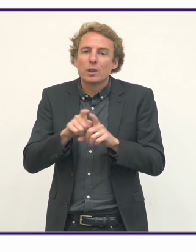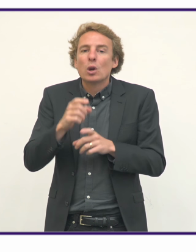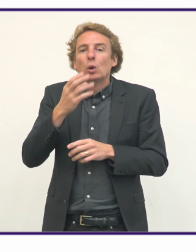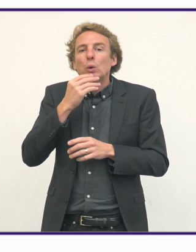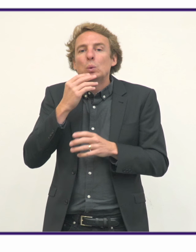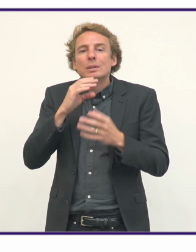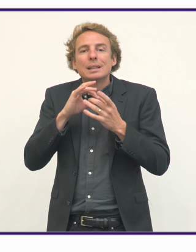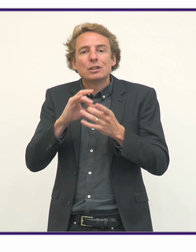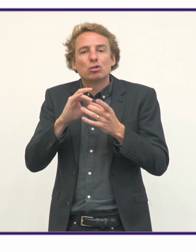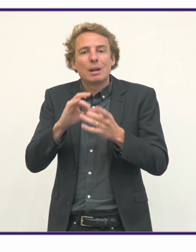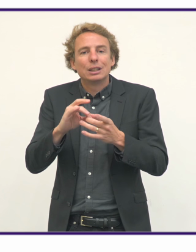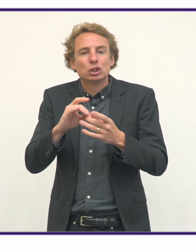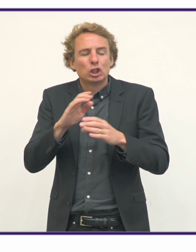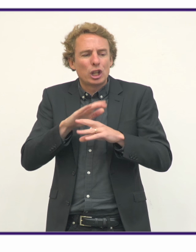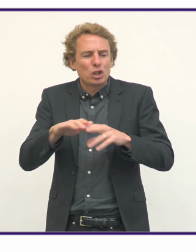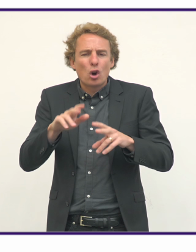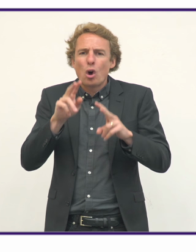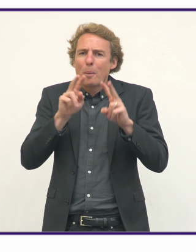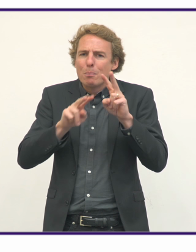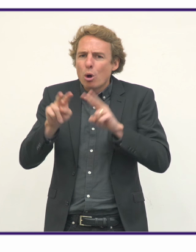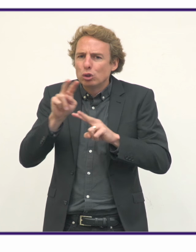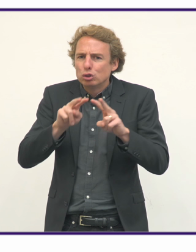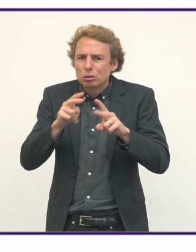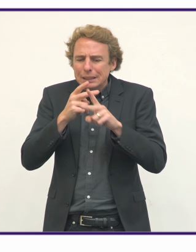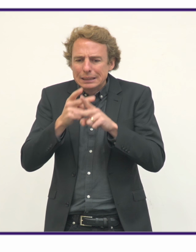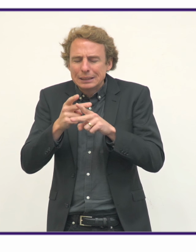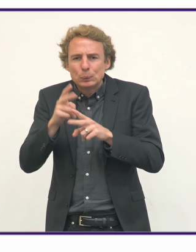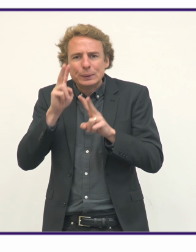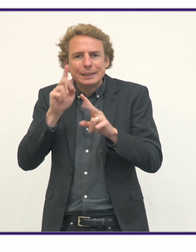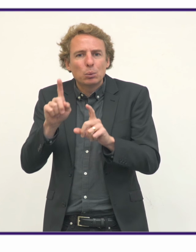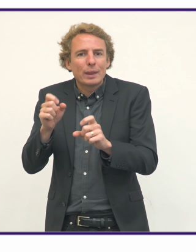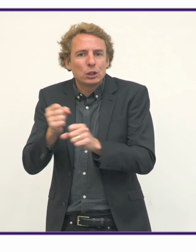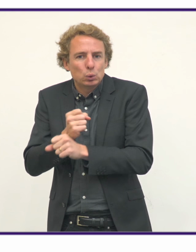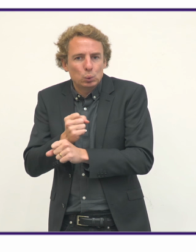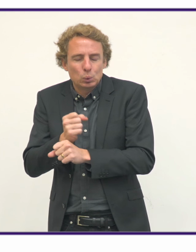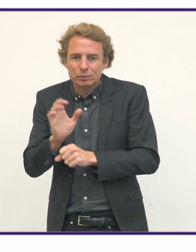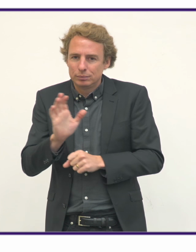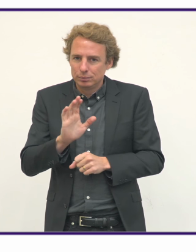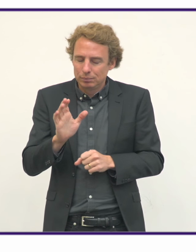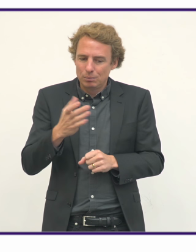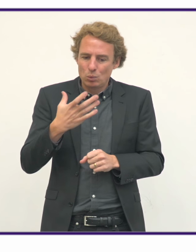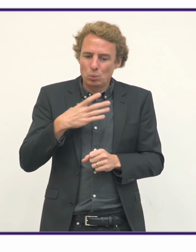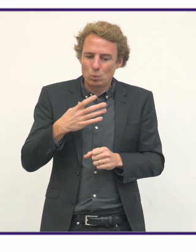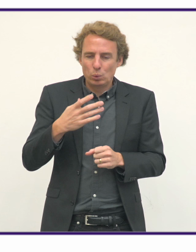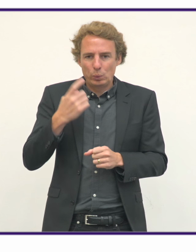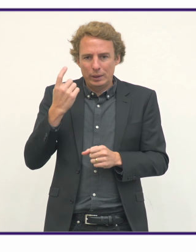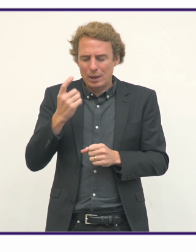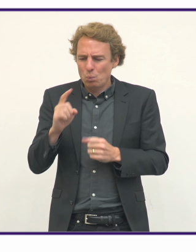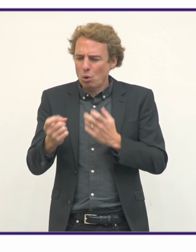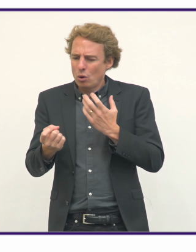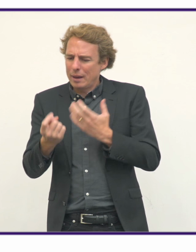I'm not meaning being in a creepy monitoring way of seeing what your users are doing. It's simply to allow it to correlate with the events to see